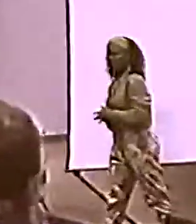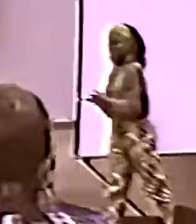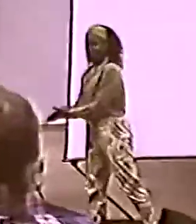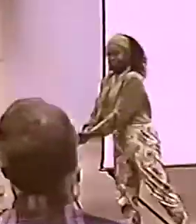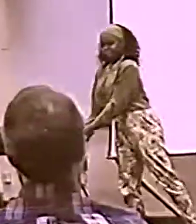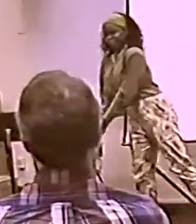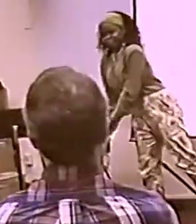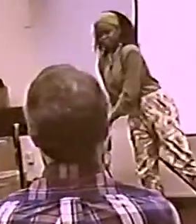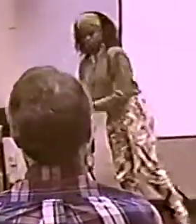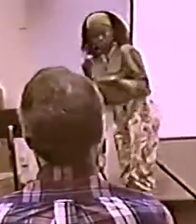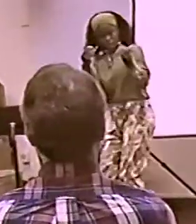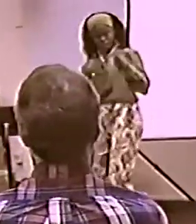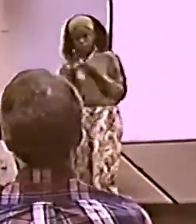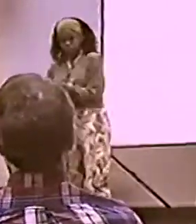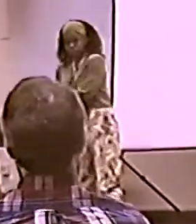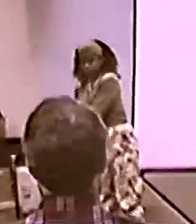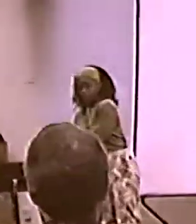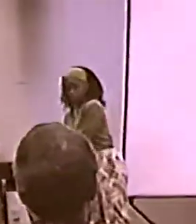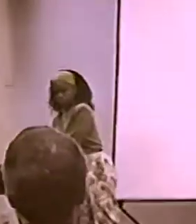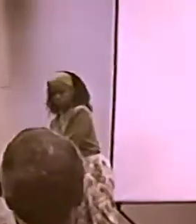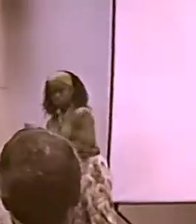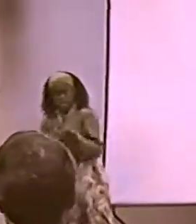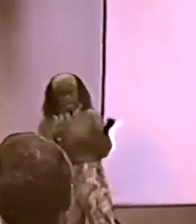...IN THIS WORKSHOP. I WANT THE RESEARCH TO HAPPEN.